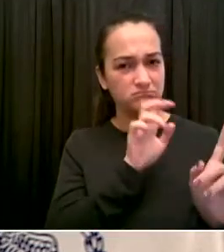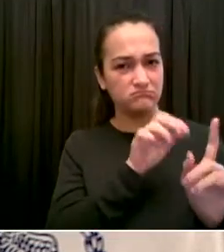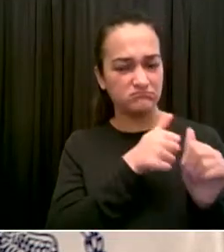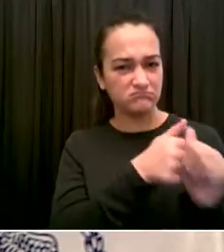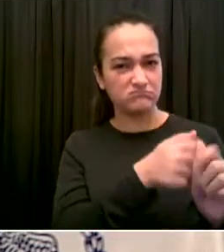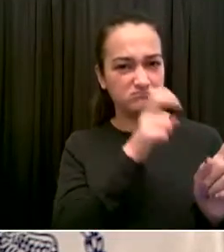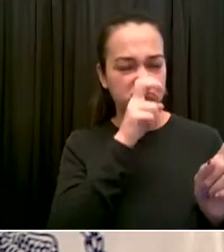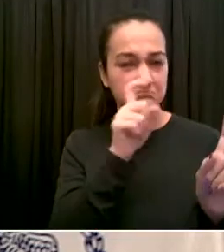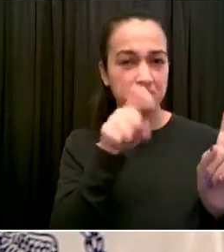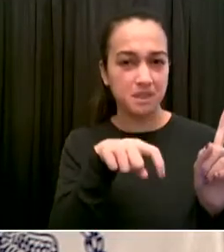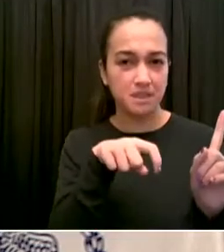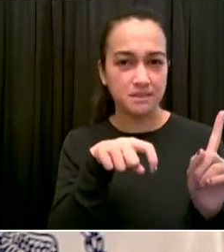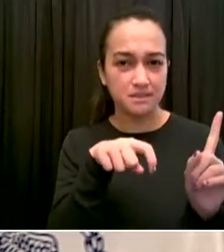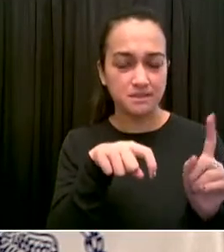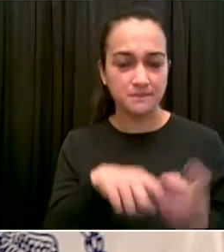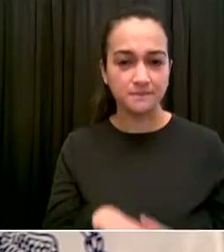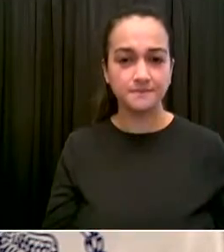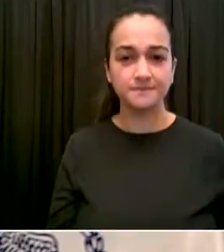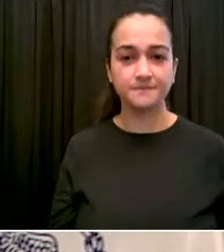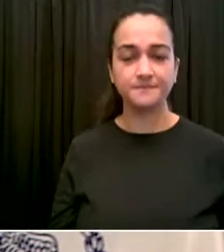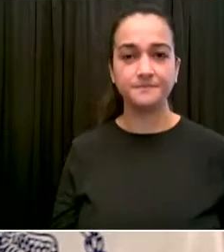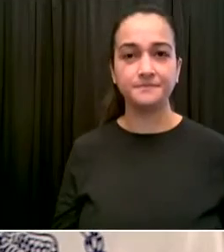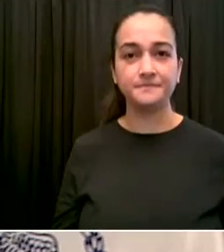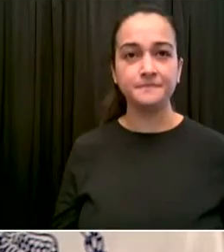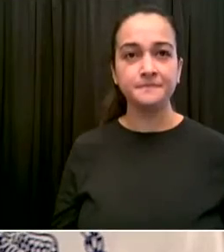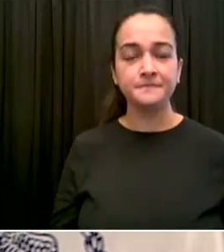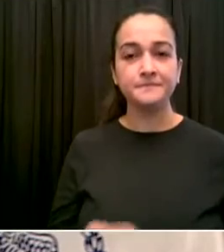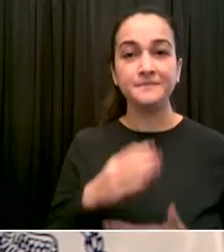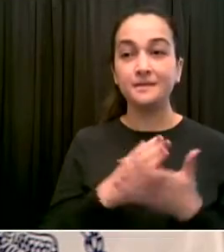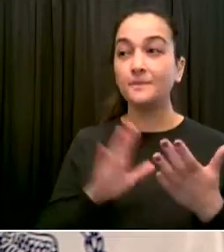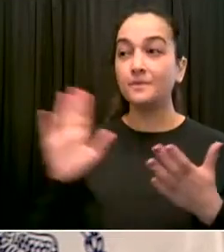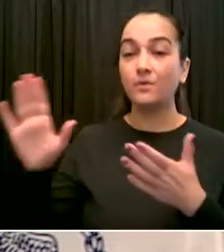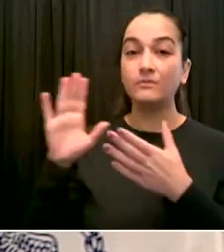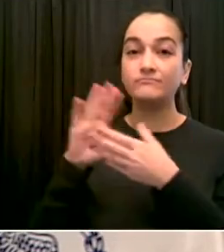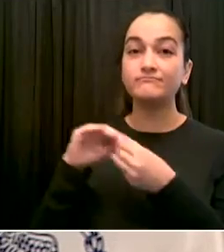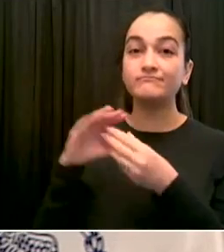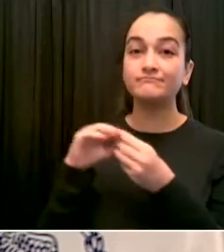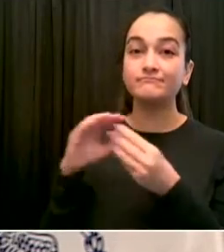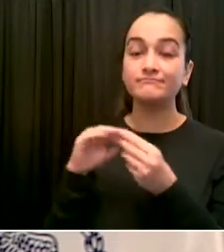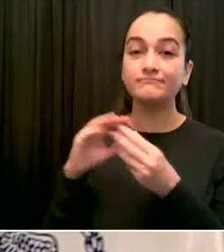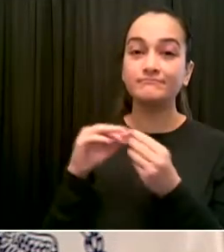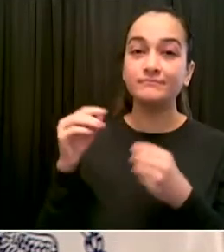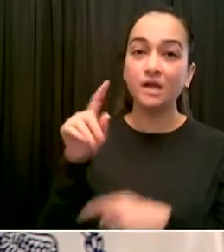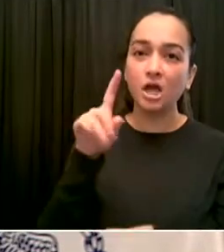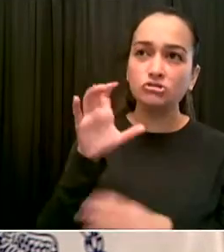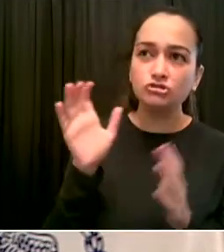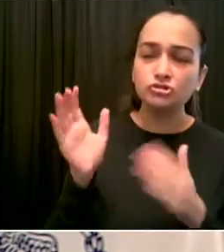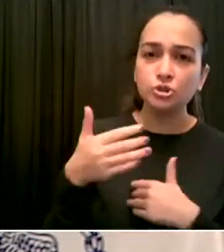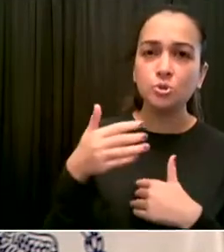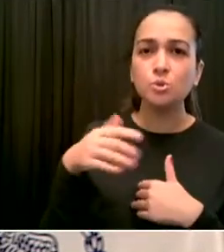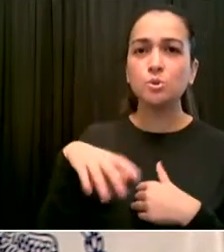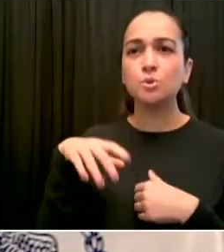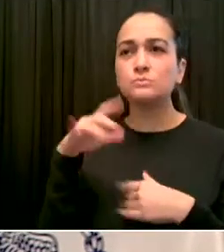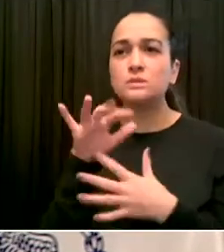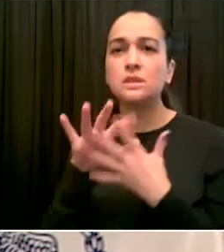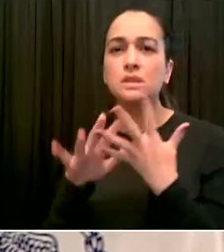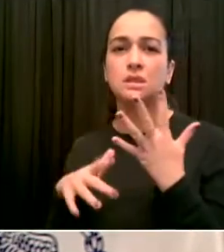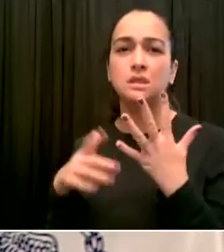WE ARE STARTING WITH THAT.